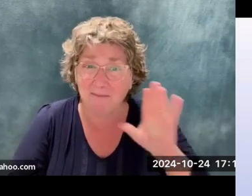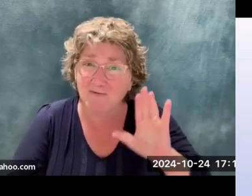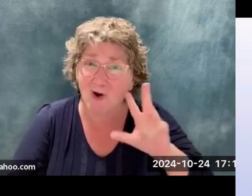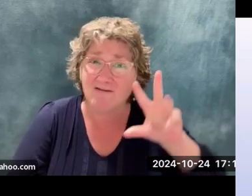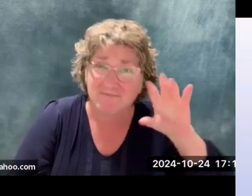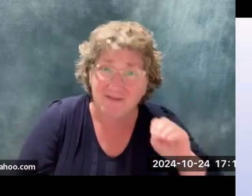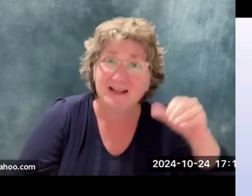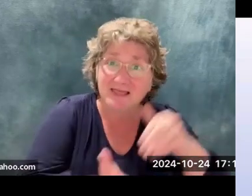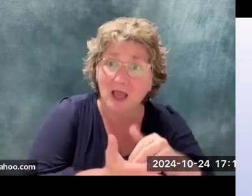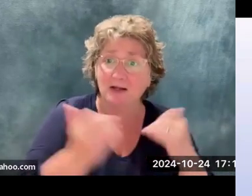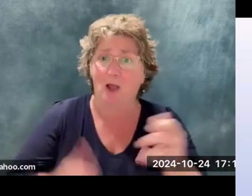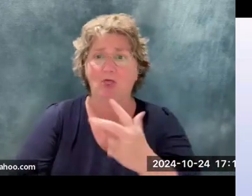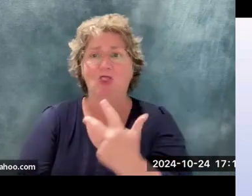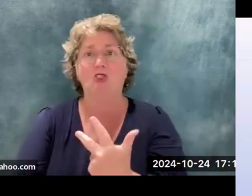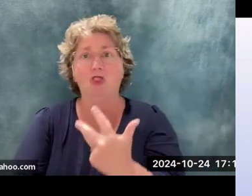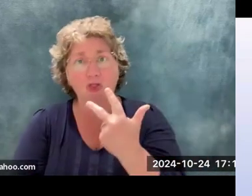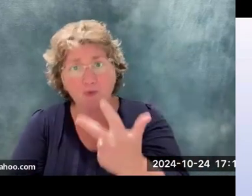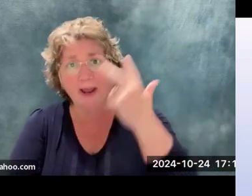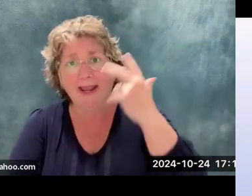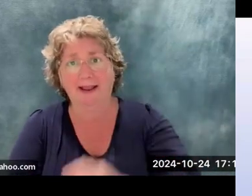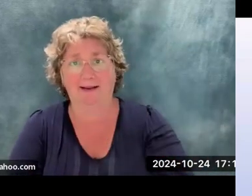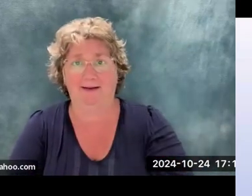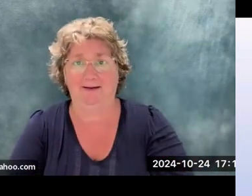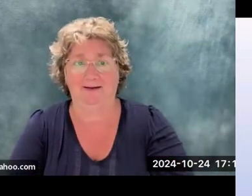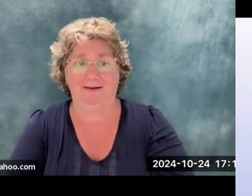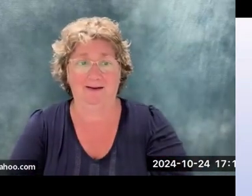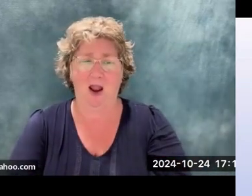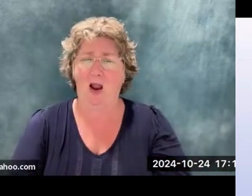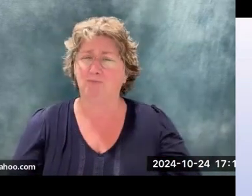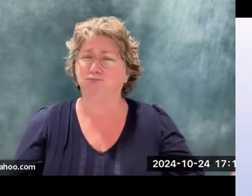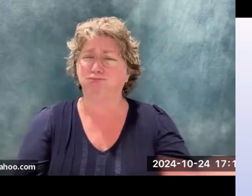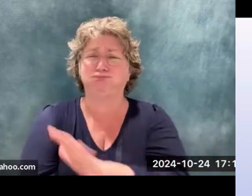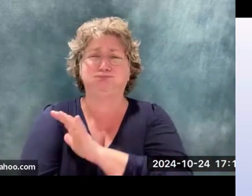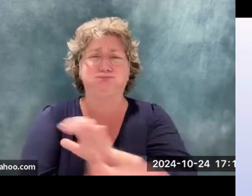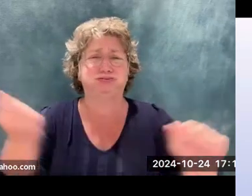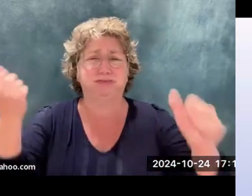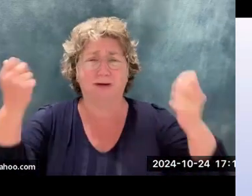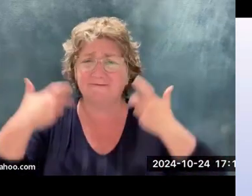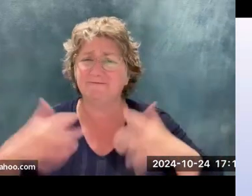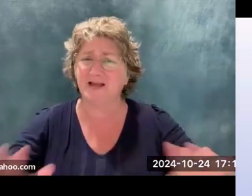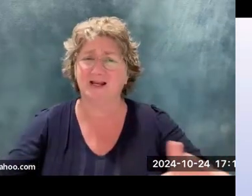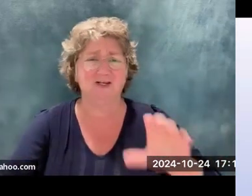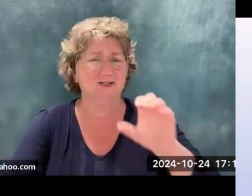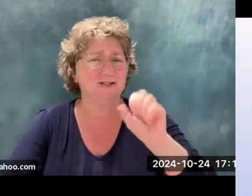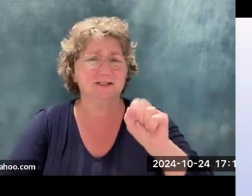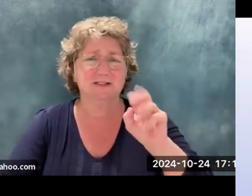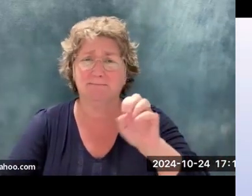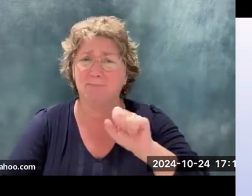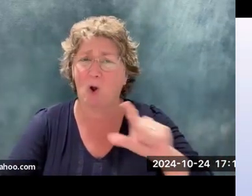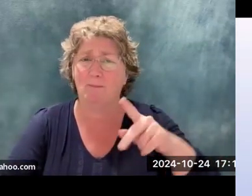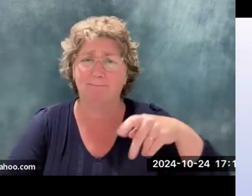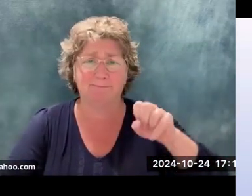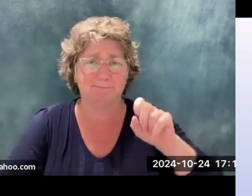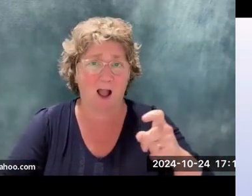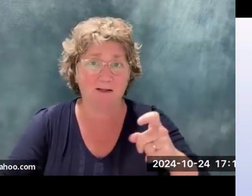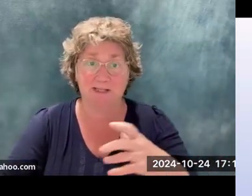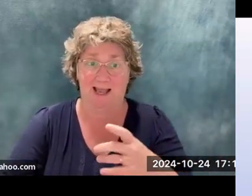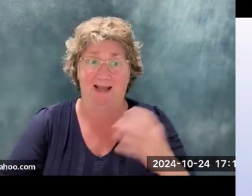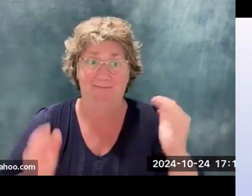We've completely wiped out smallpox and we only have adiphtheria case every few years.